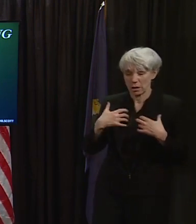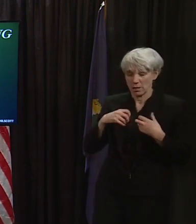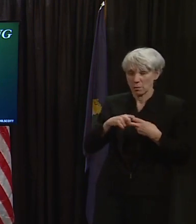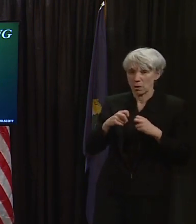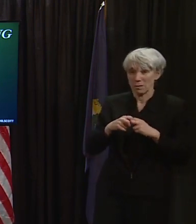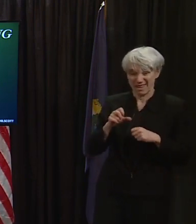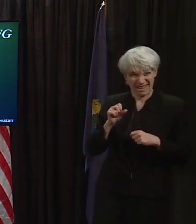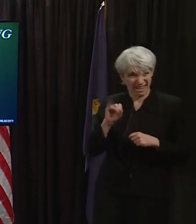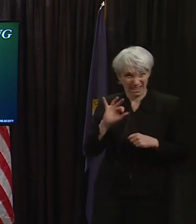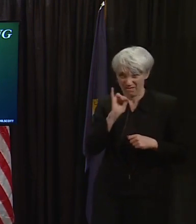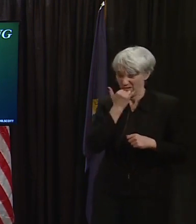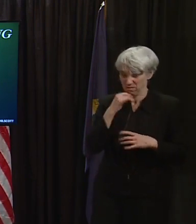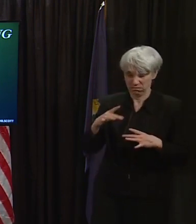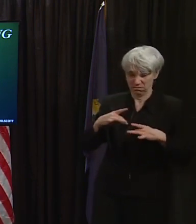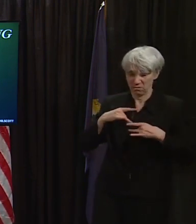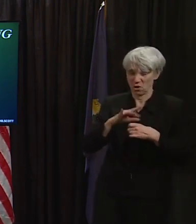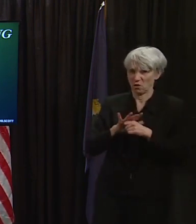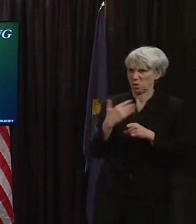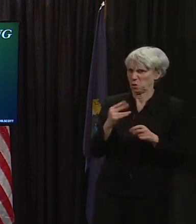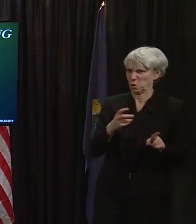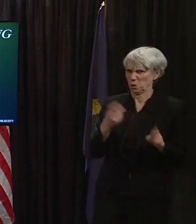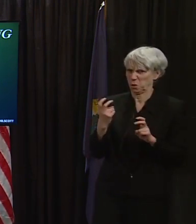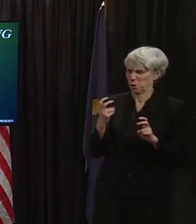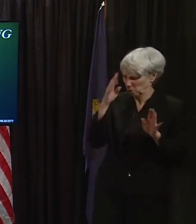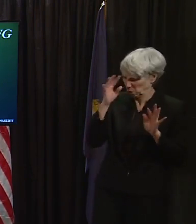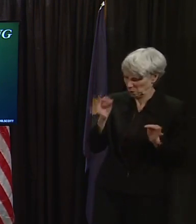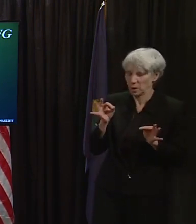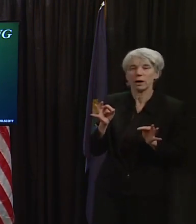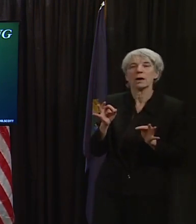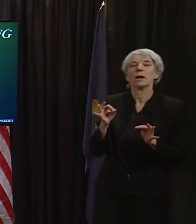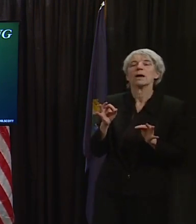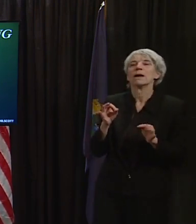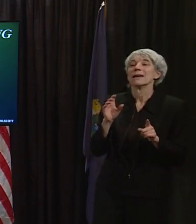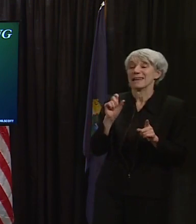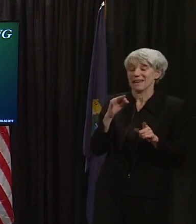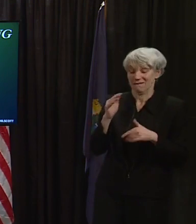you reach out to your health care provider as soon as you are positive to